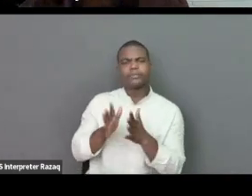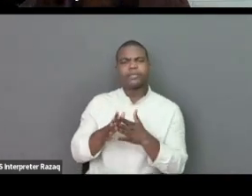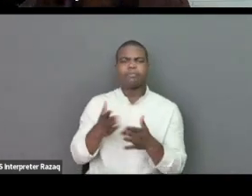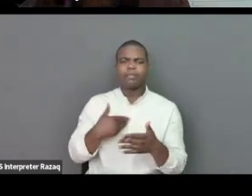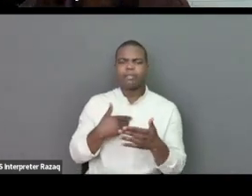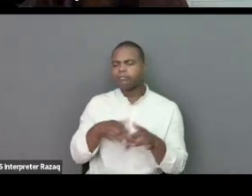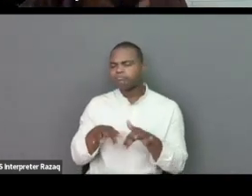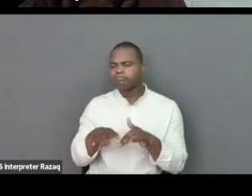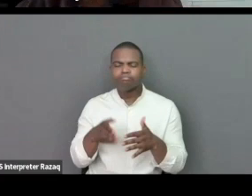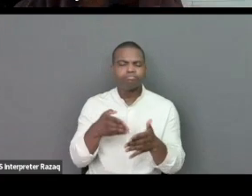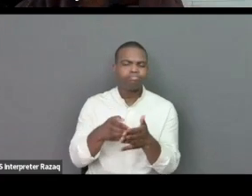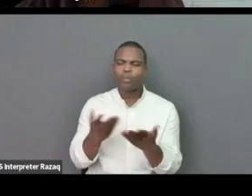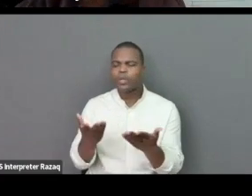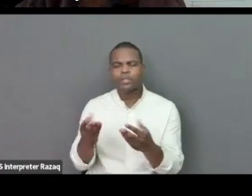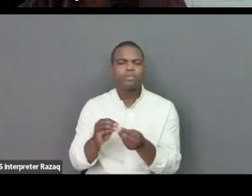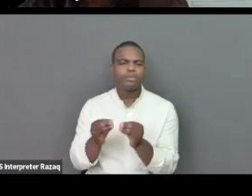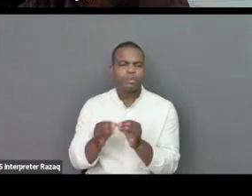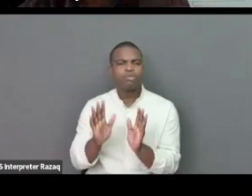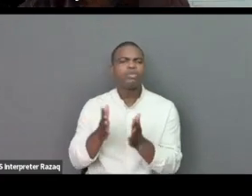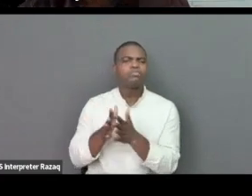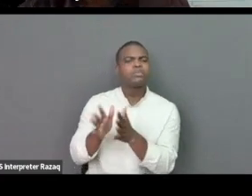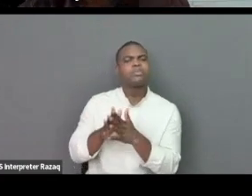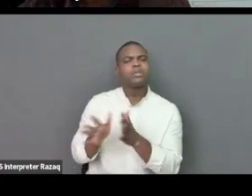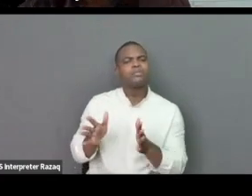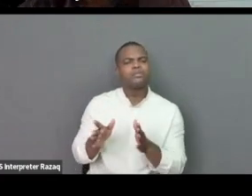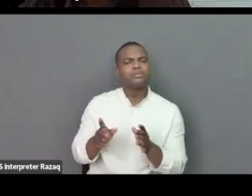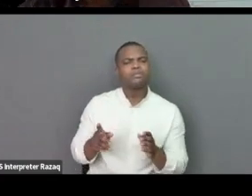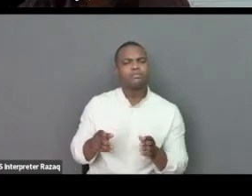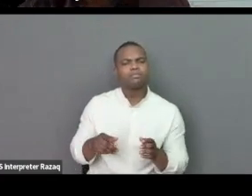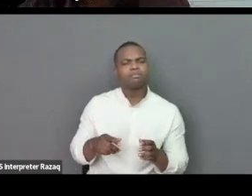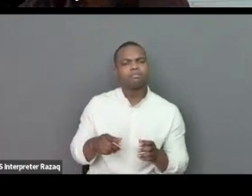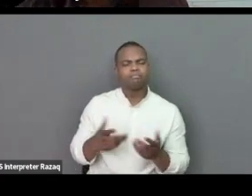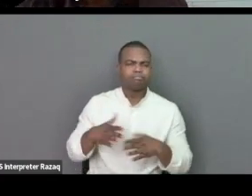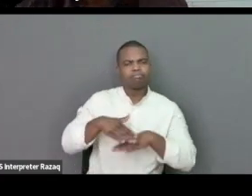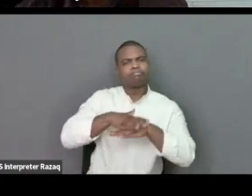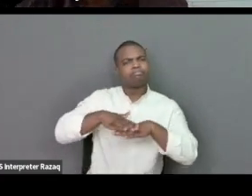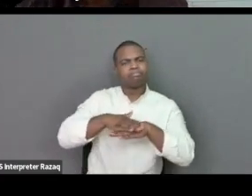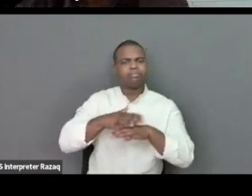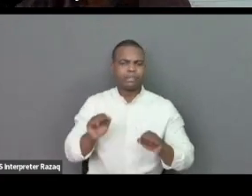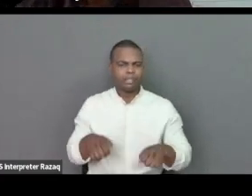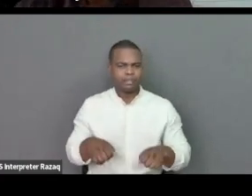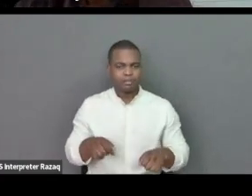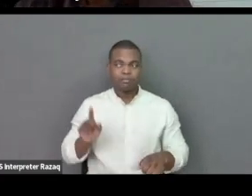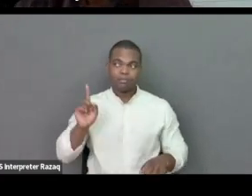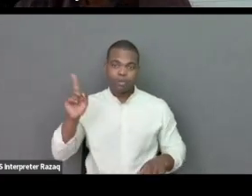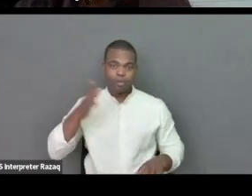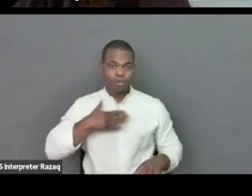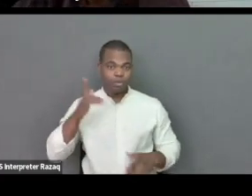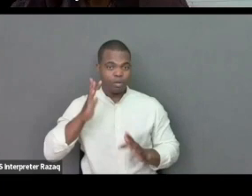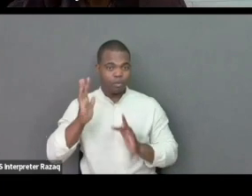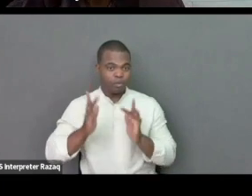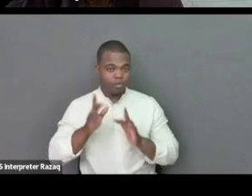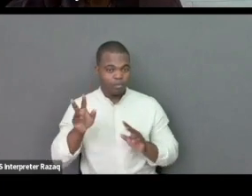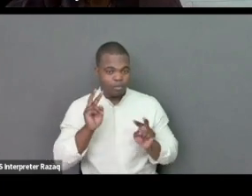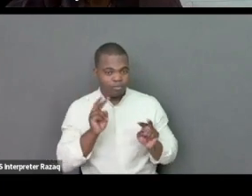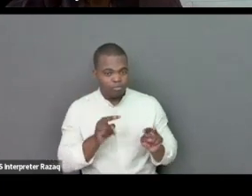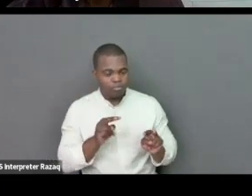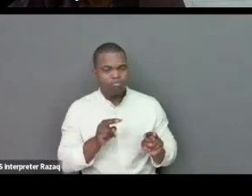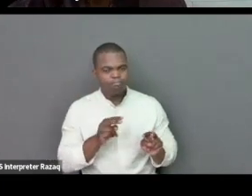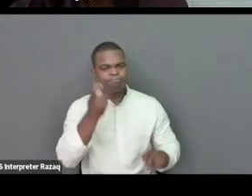so if the user explains what was the problem, then the website owner should be able to fix it.